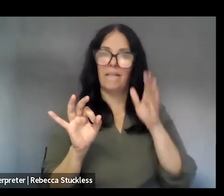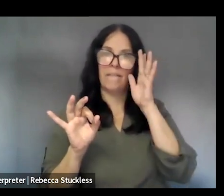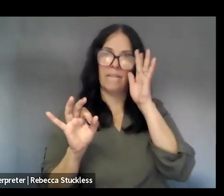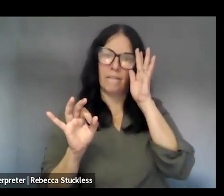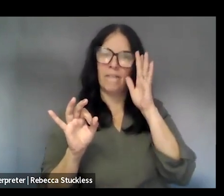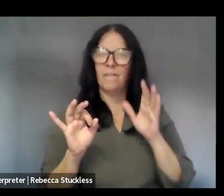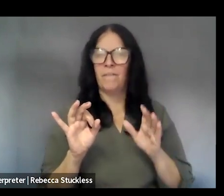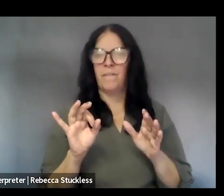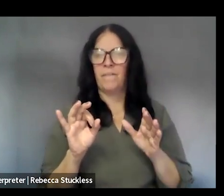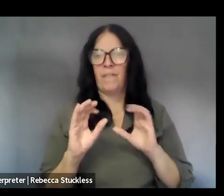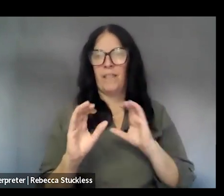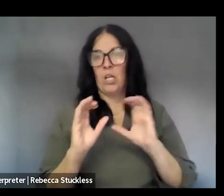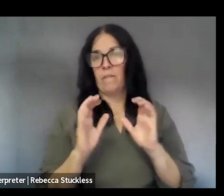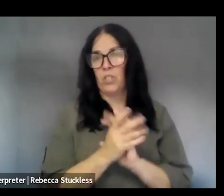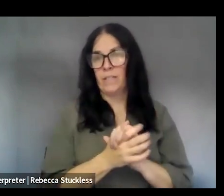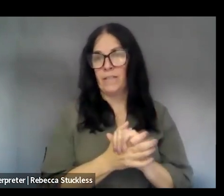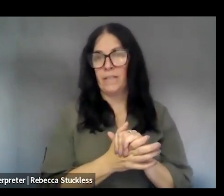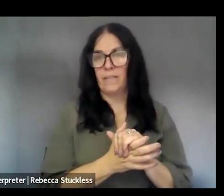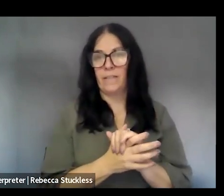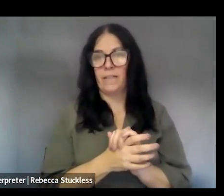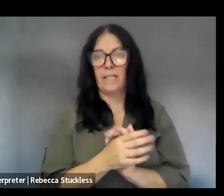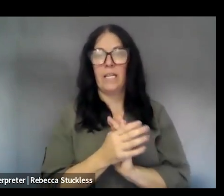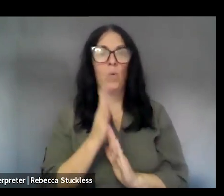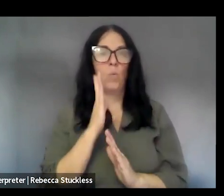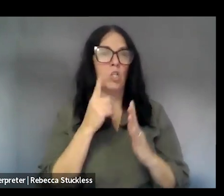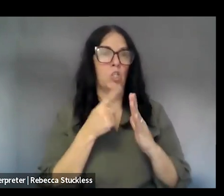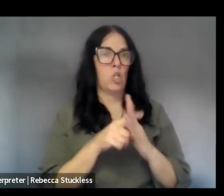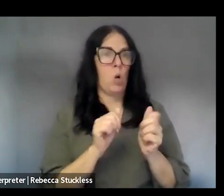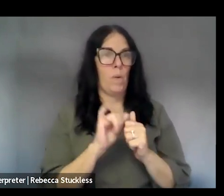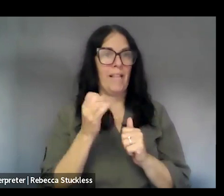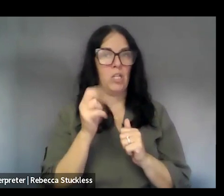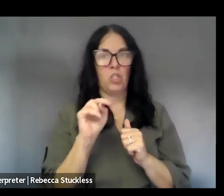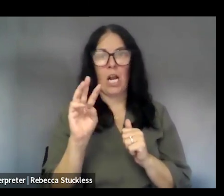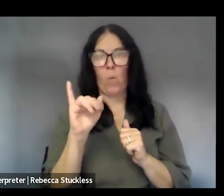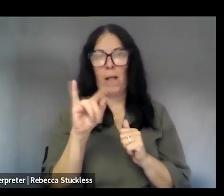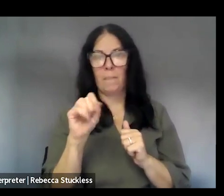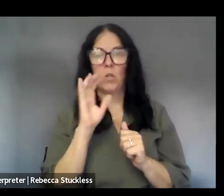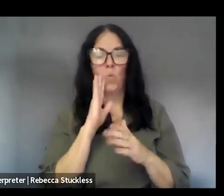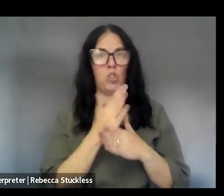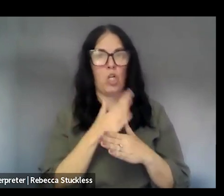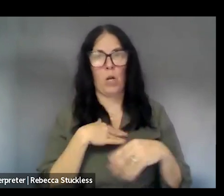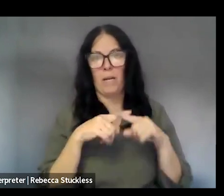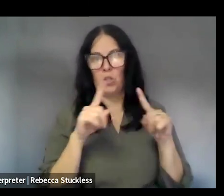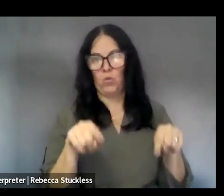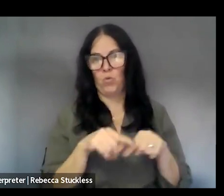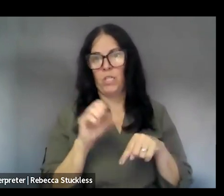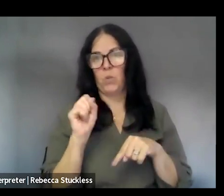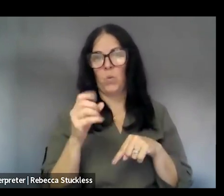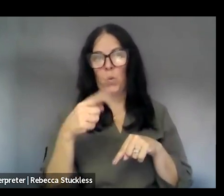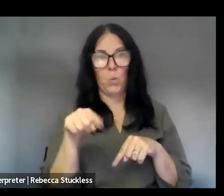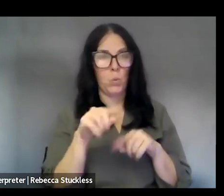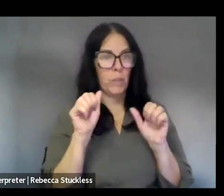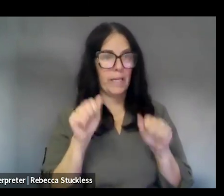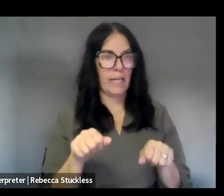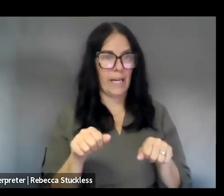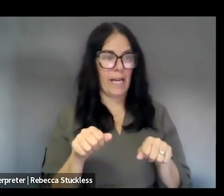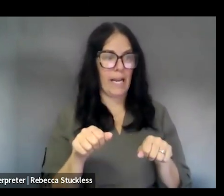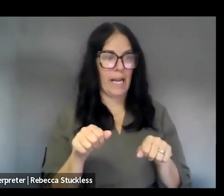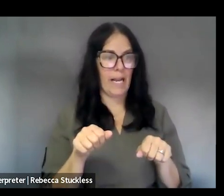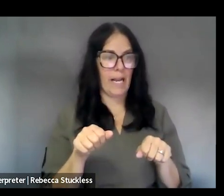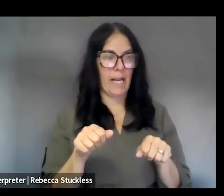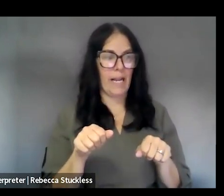get started with Jenn Williams. I'm going to share my screen so that we can get to her